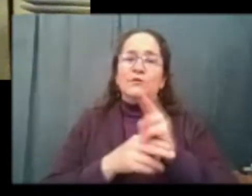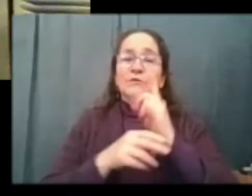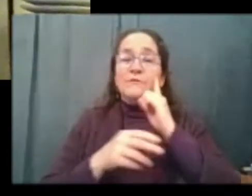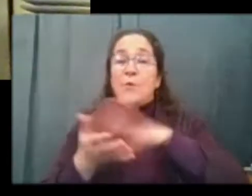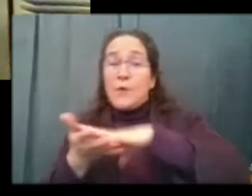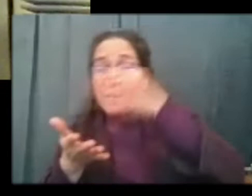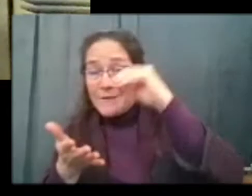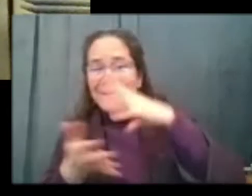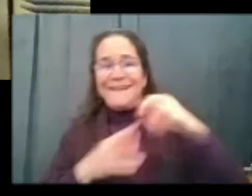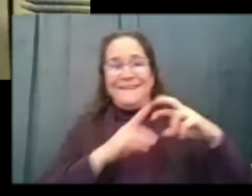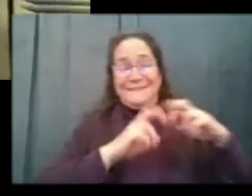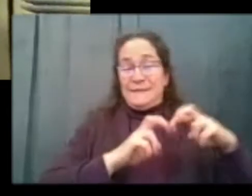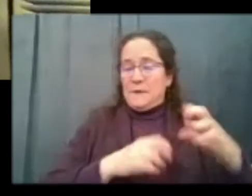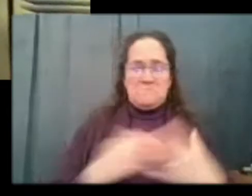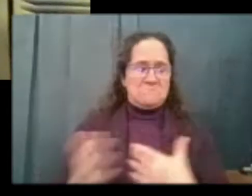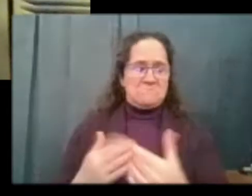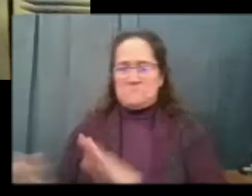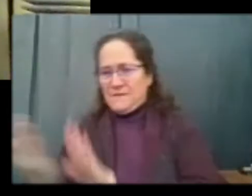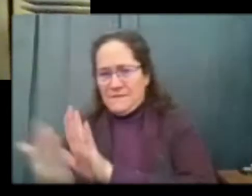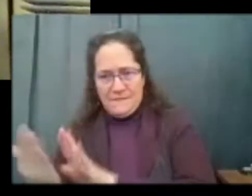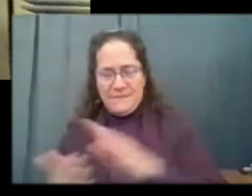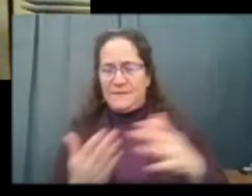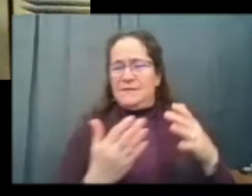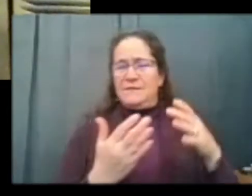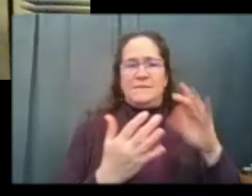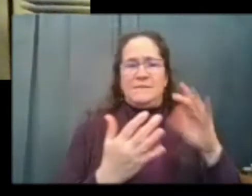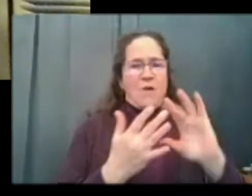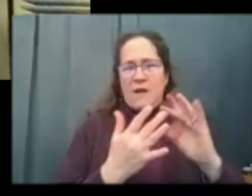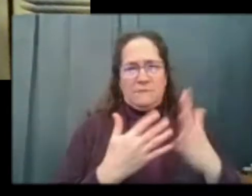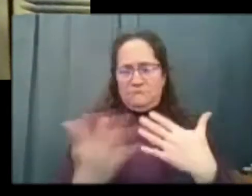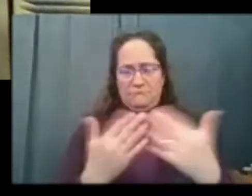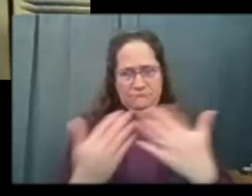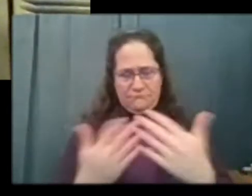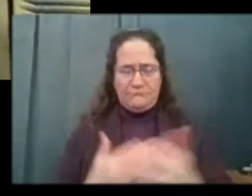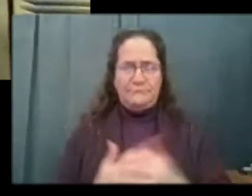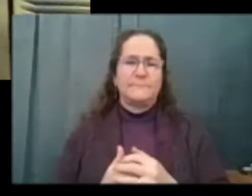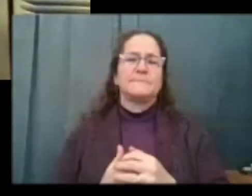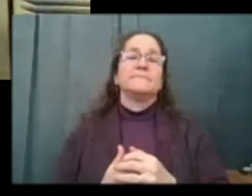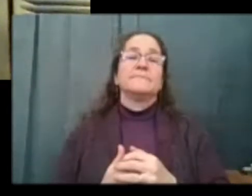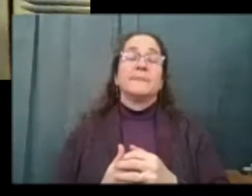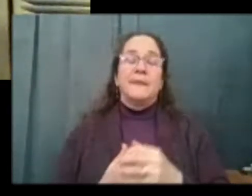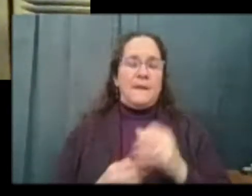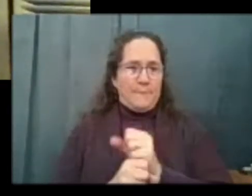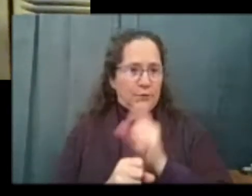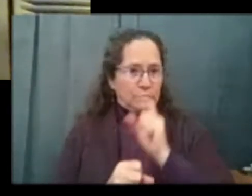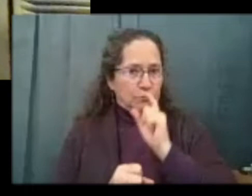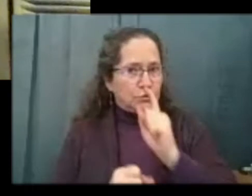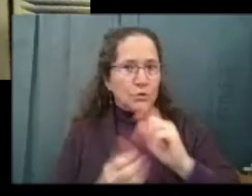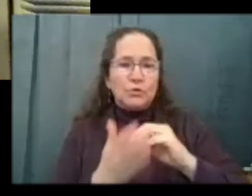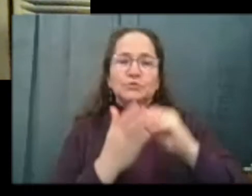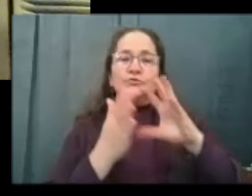to face learning opportunities. So just making sure that students can use any mode of communication that